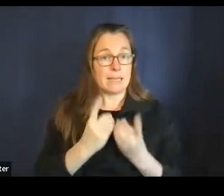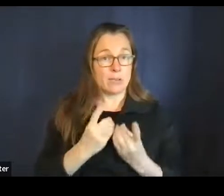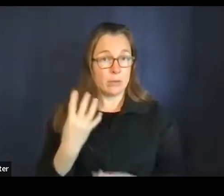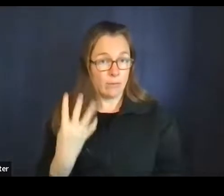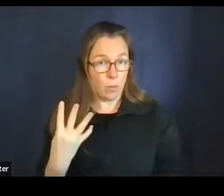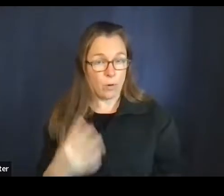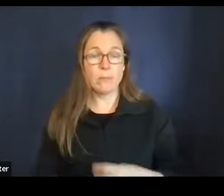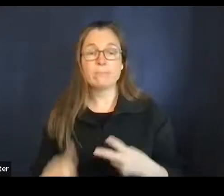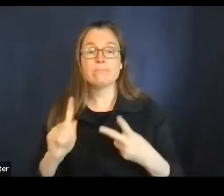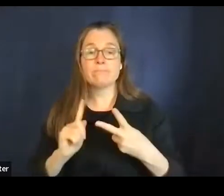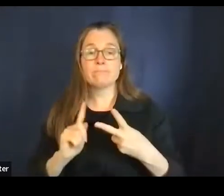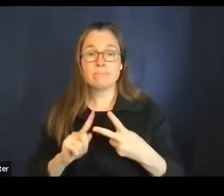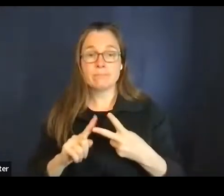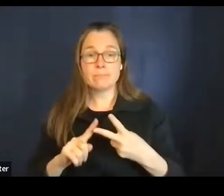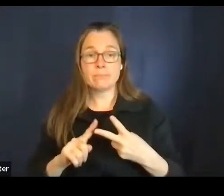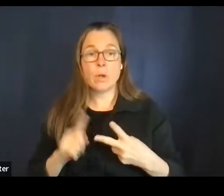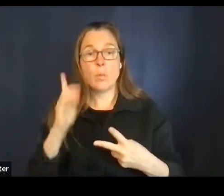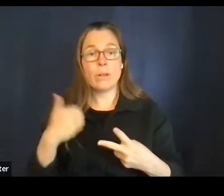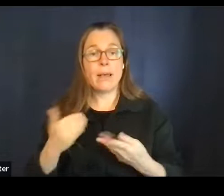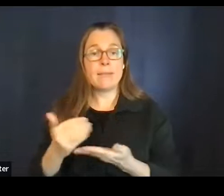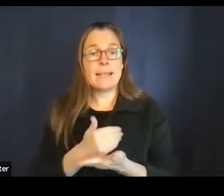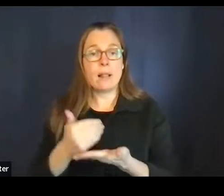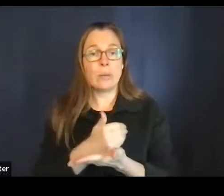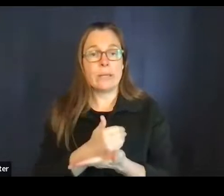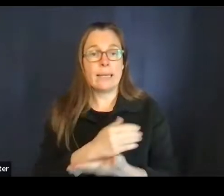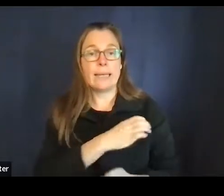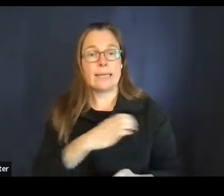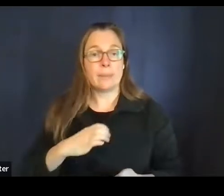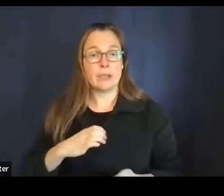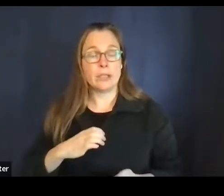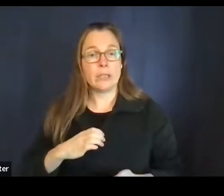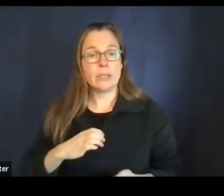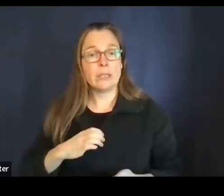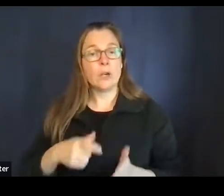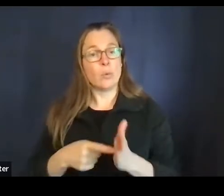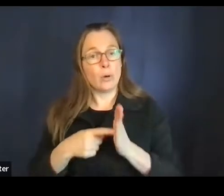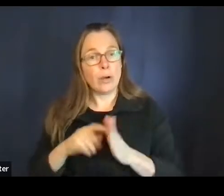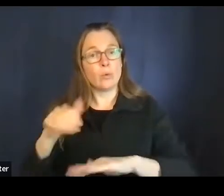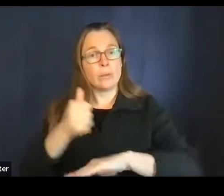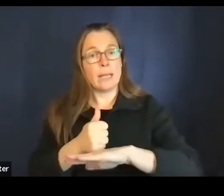Second, a salary commission which is mandated by the charter to set salaries for elected officials.